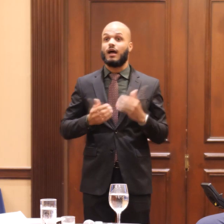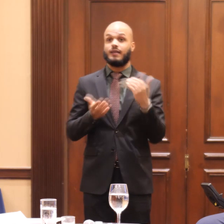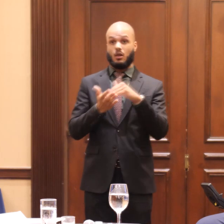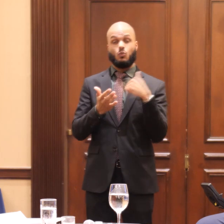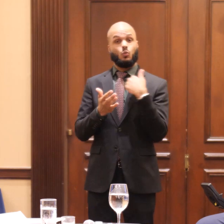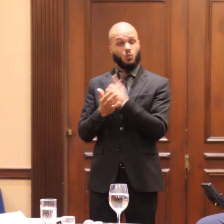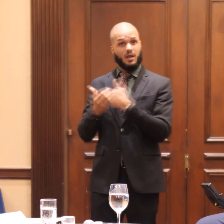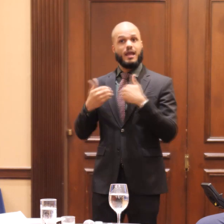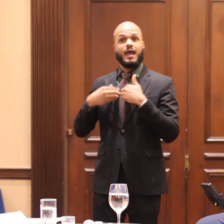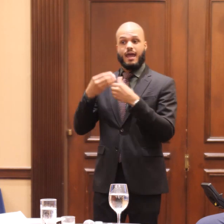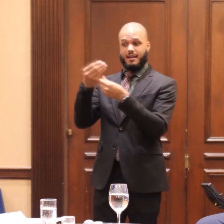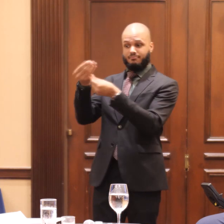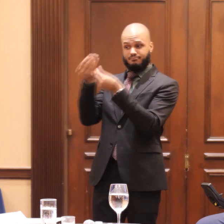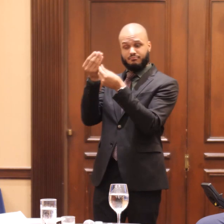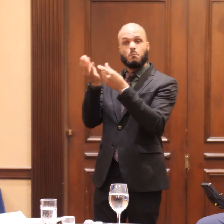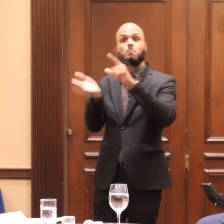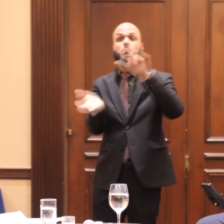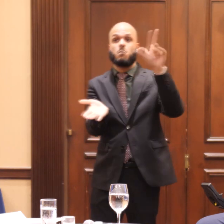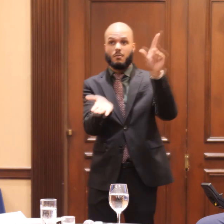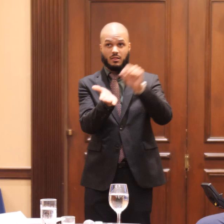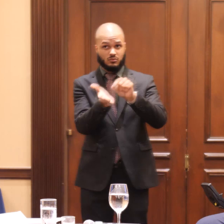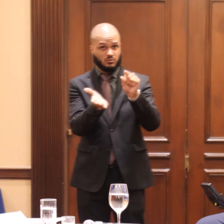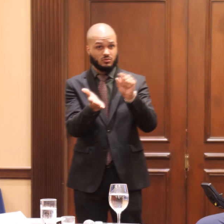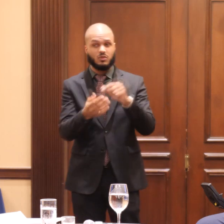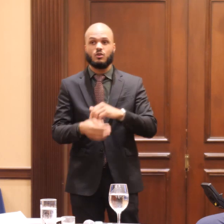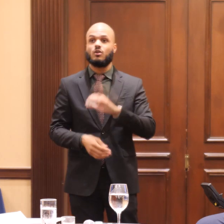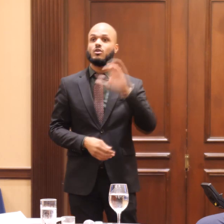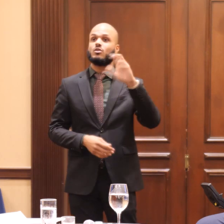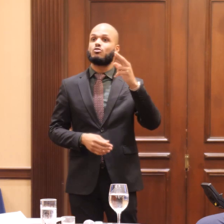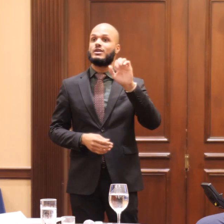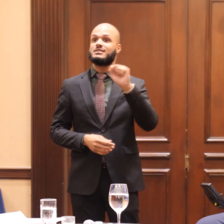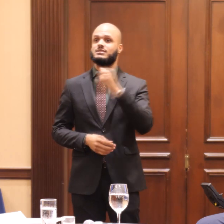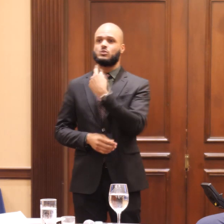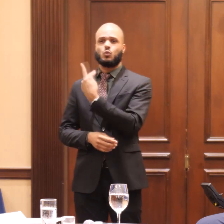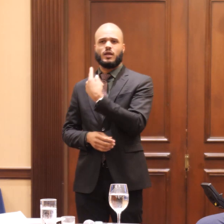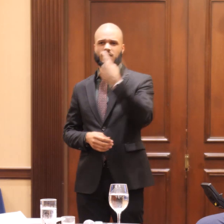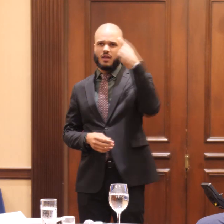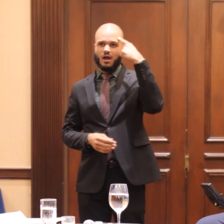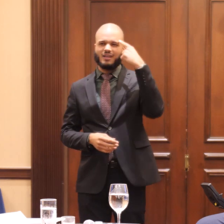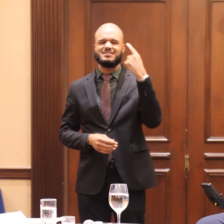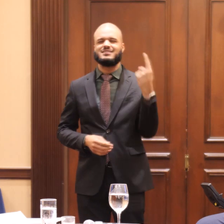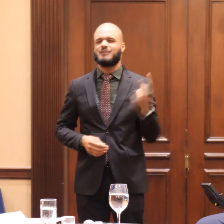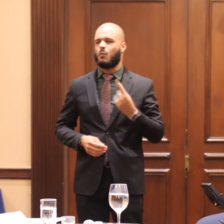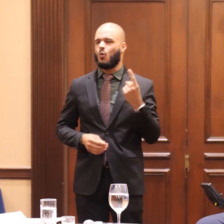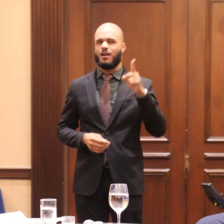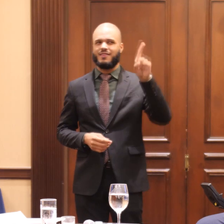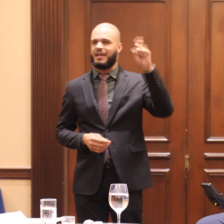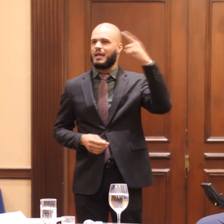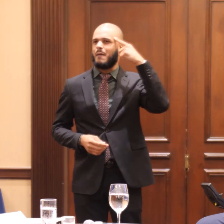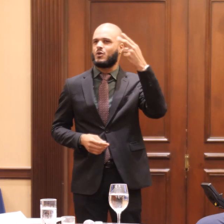published and Chris and I thought oh somebody in Capitol Hill is going to read this and say great